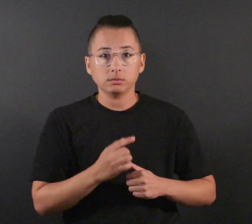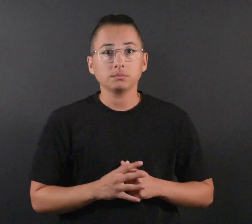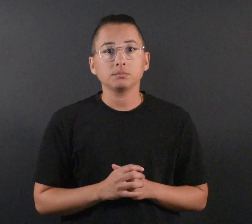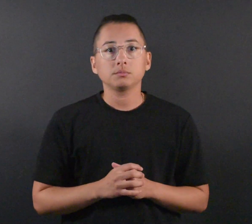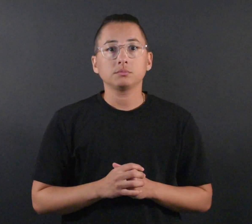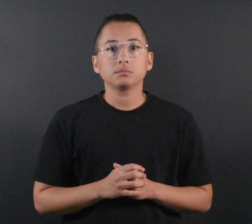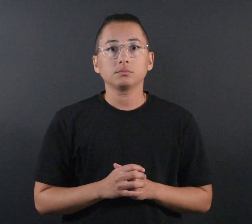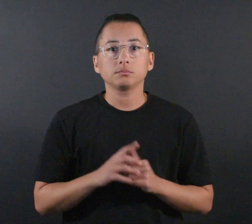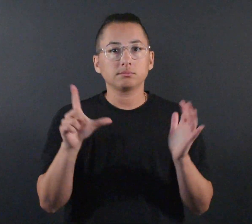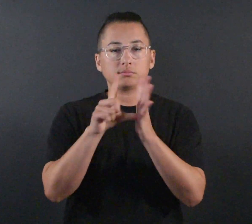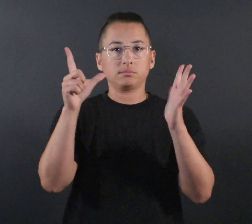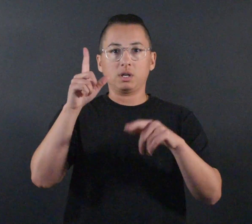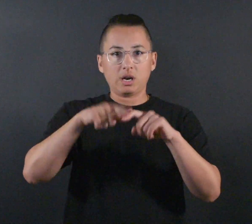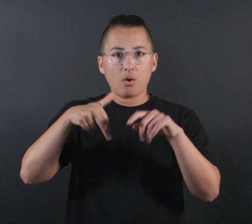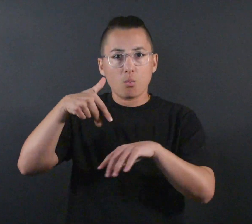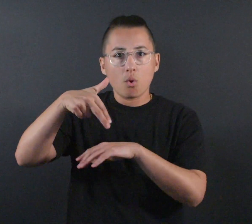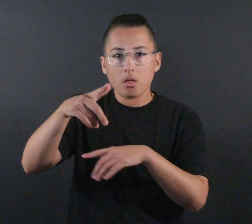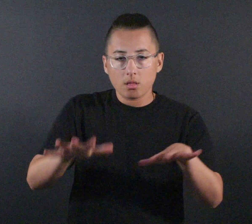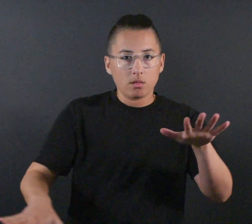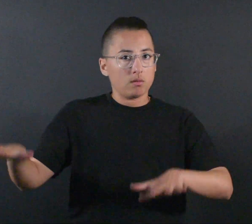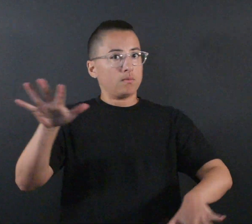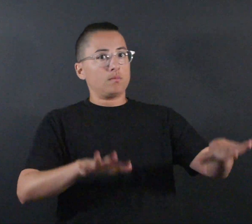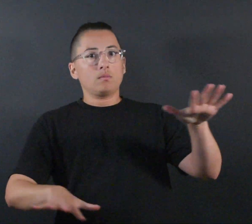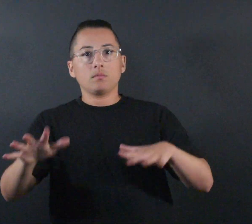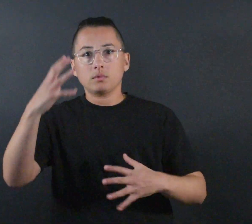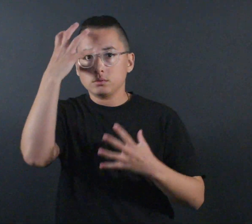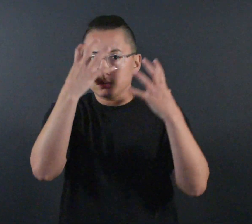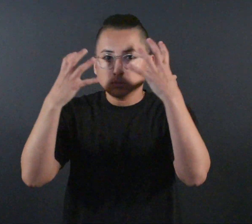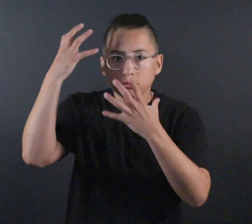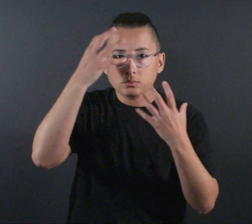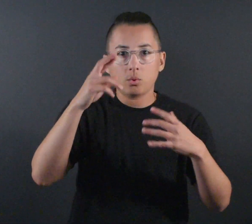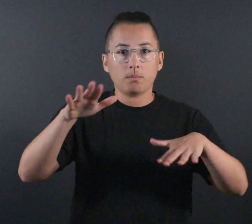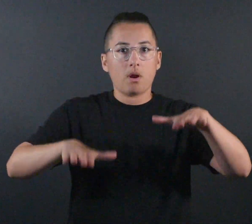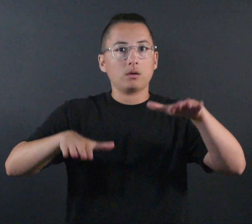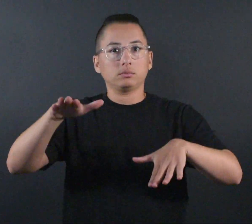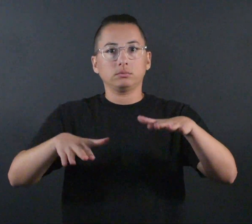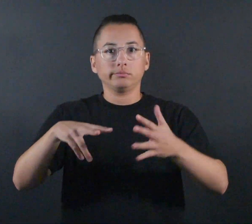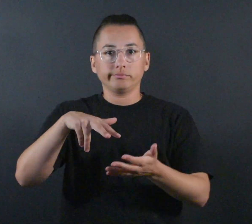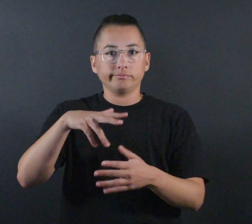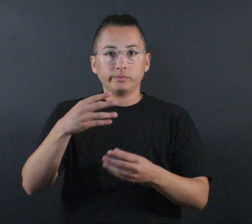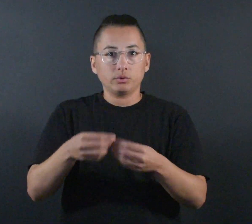• Sudden trouble walking, dizziness or loss of balance.